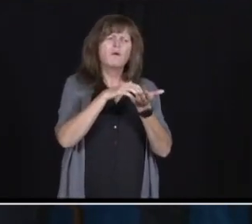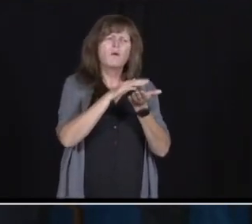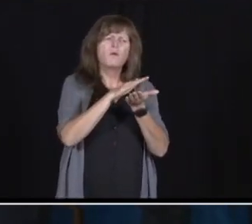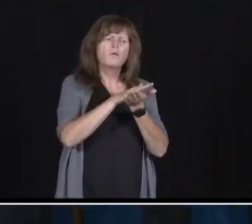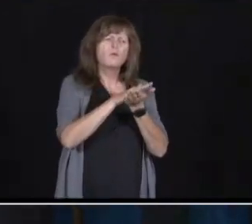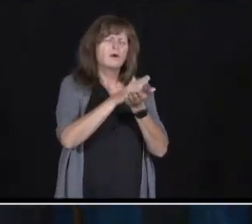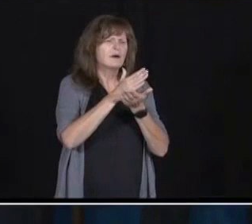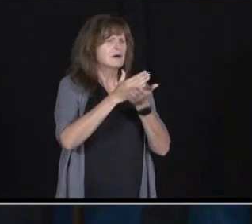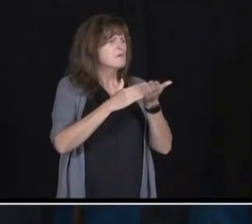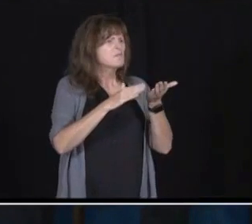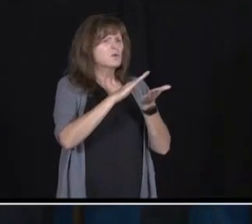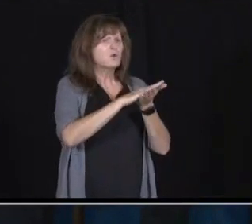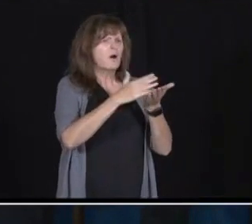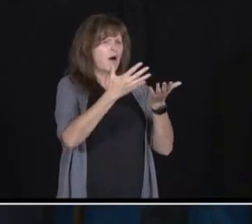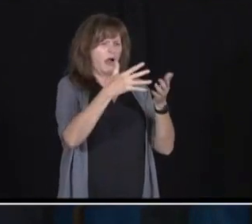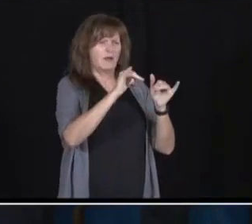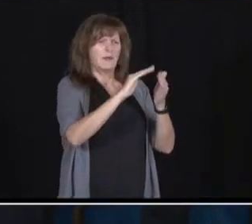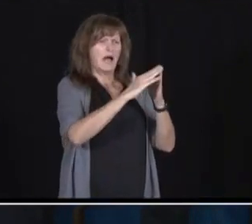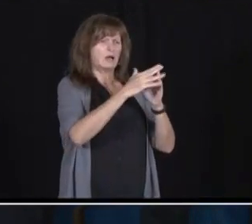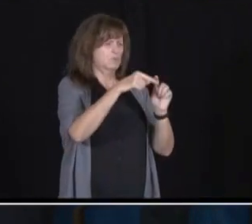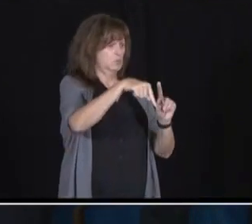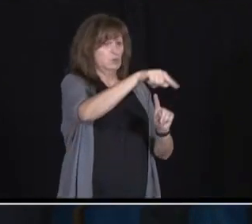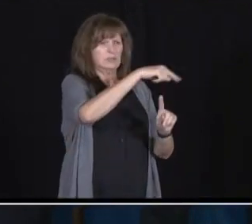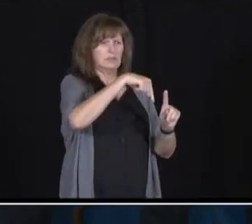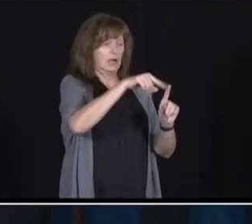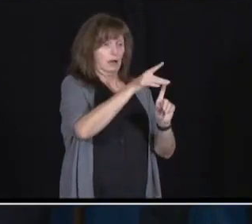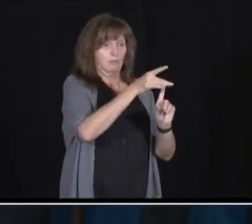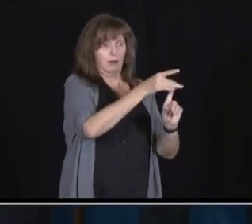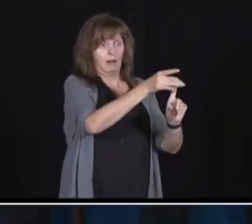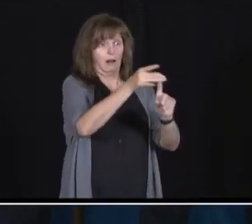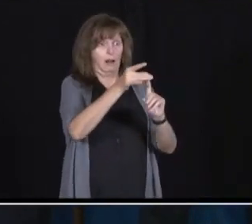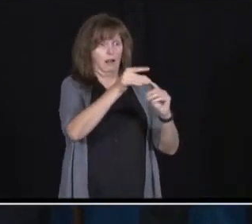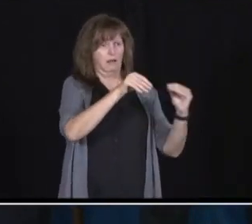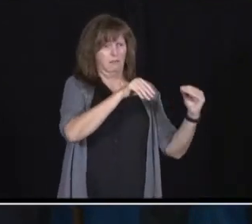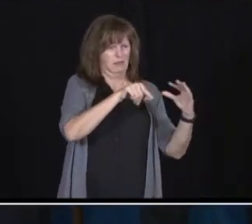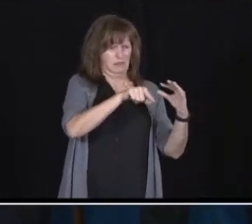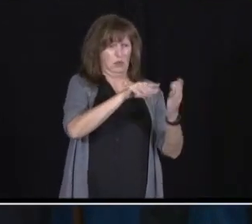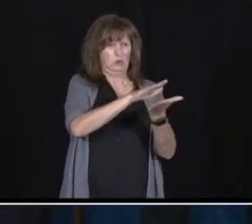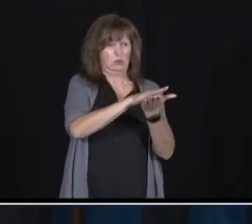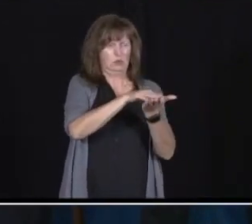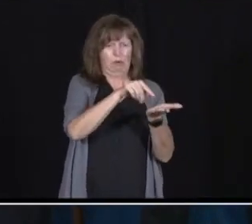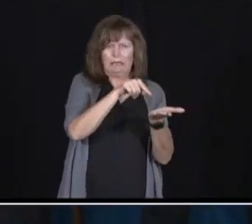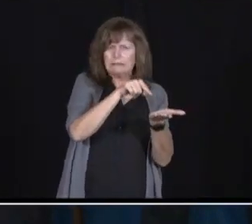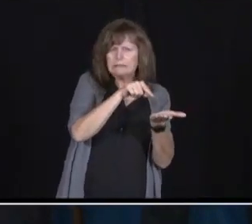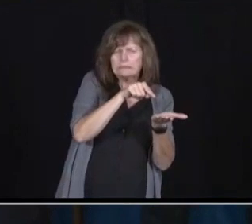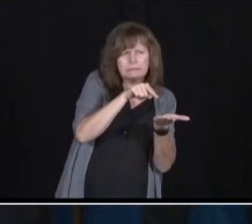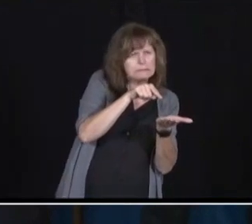for the school year and all of the prep you have done so far, can you just talk a bit about the